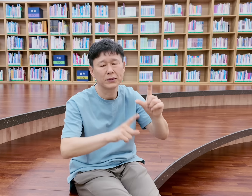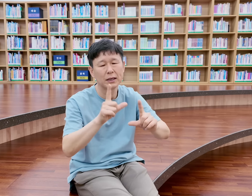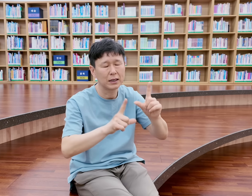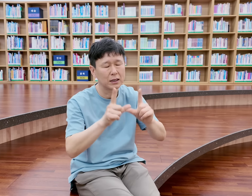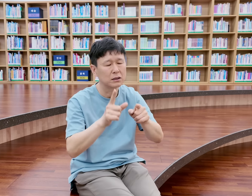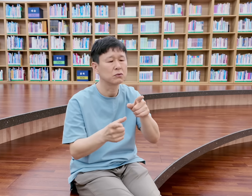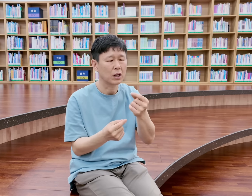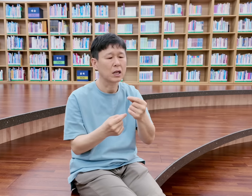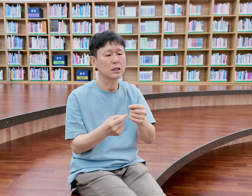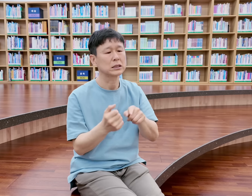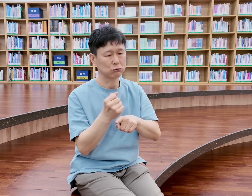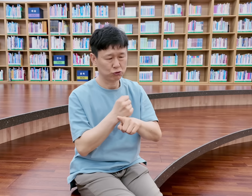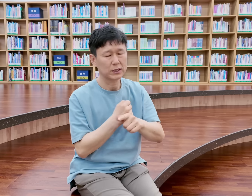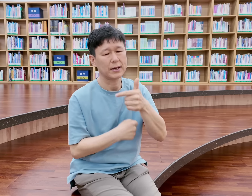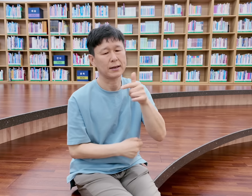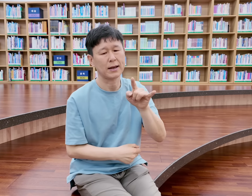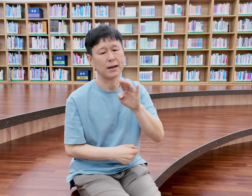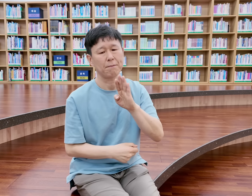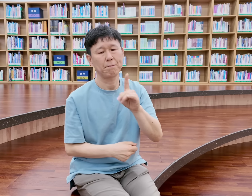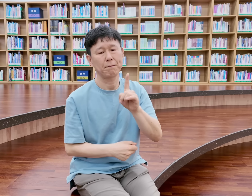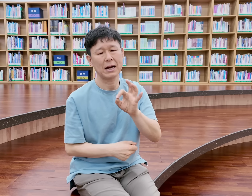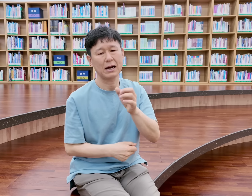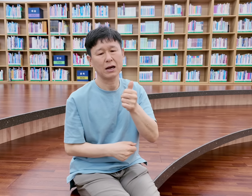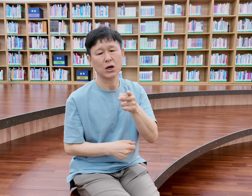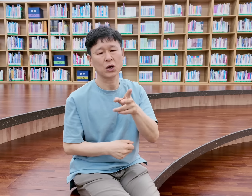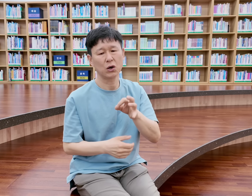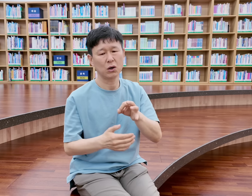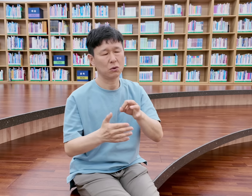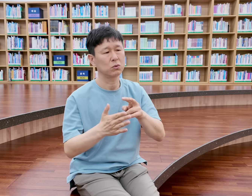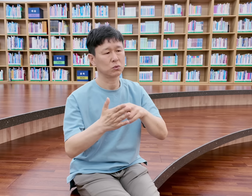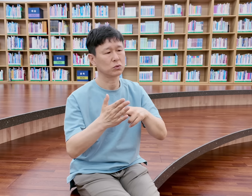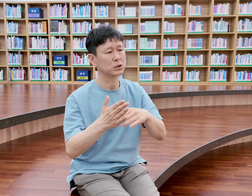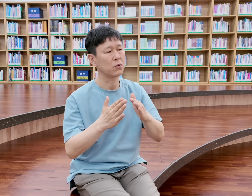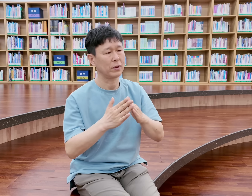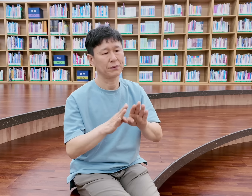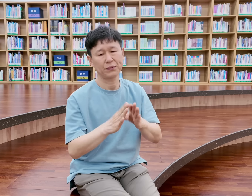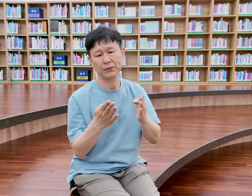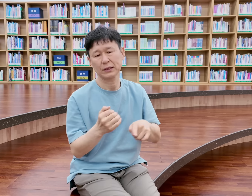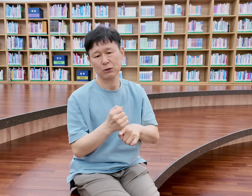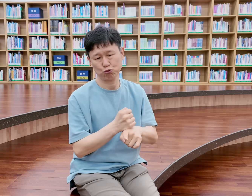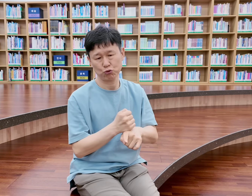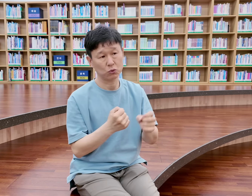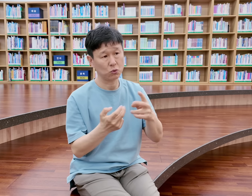that can be used comfortably in a large common space.